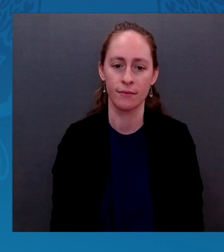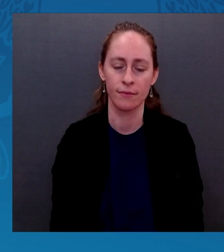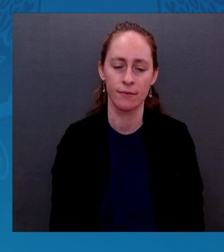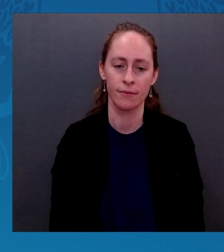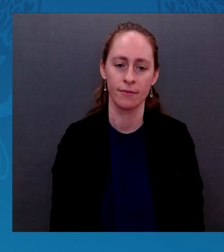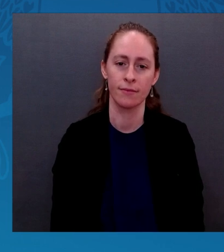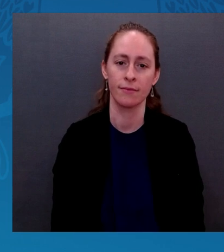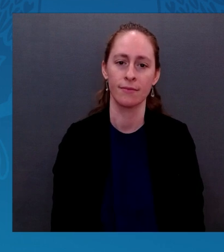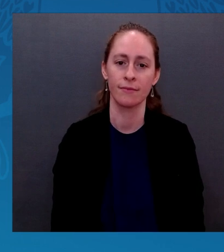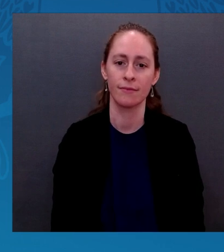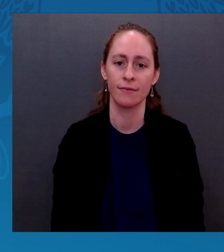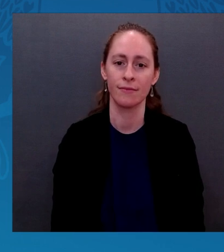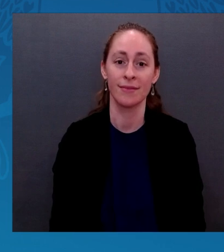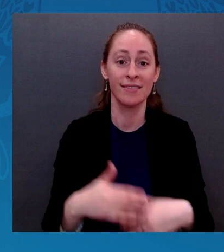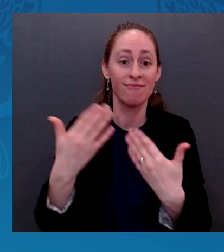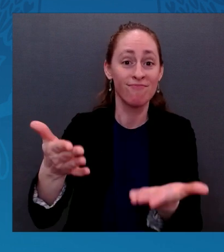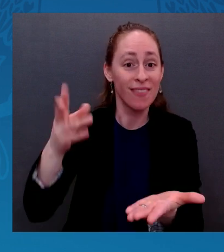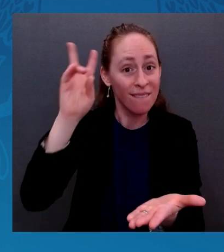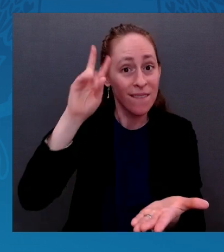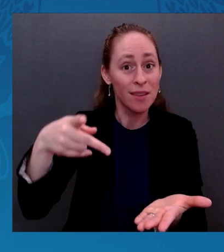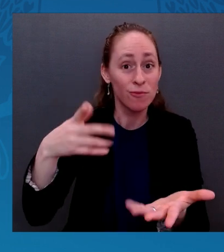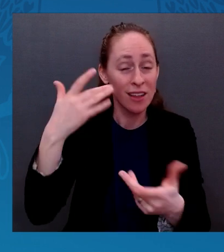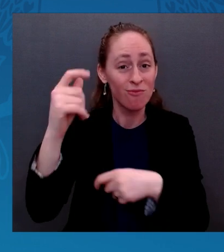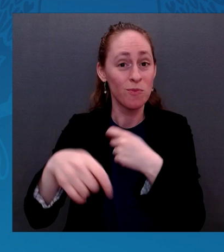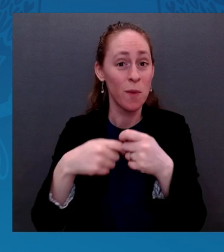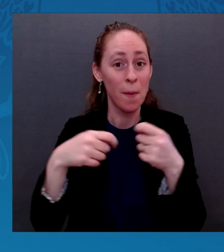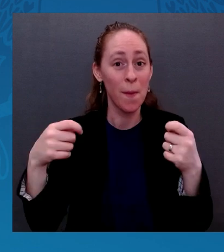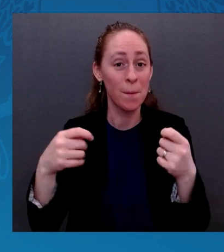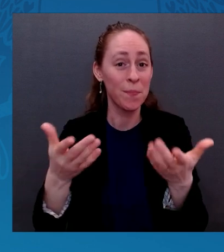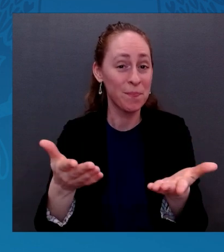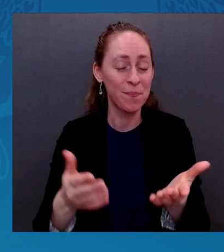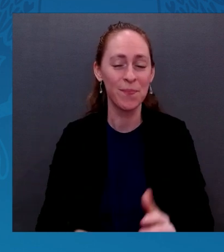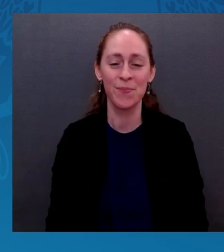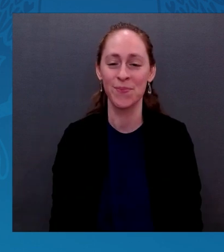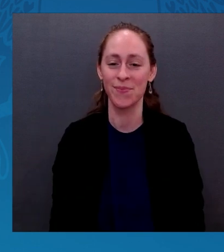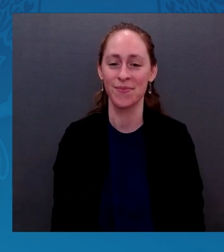The Vice President: Yeah. You know, just briefly. So much has been said that needs to be said.